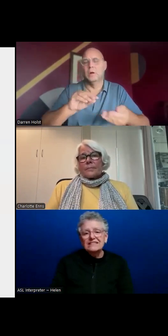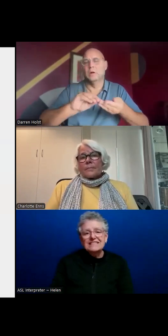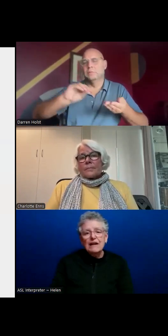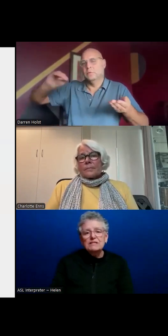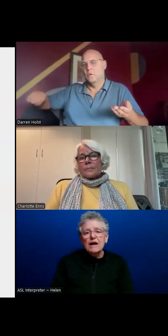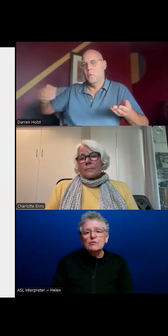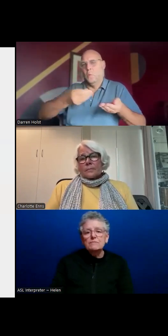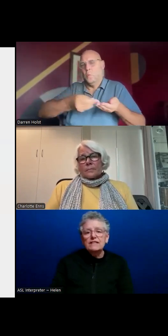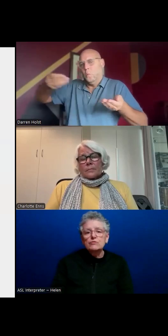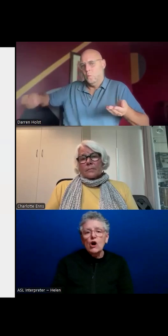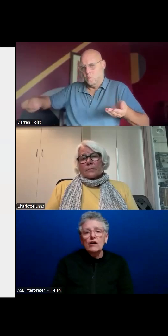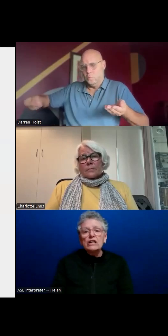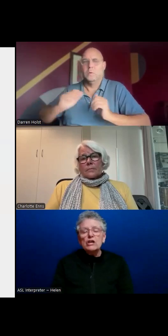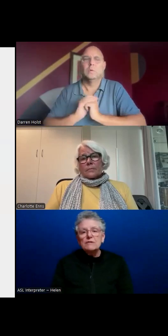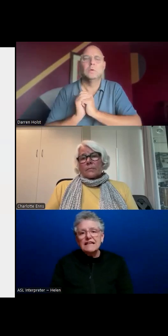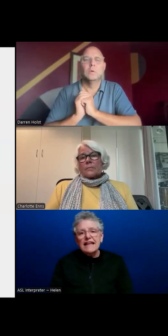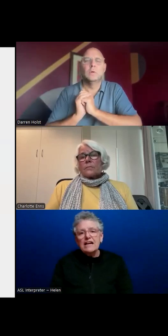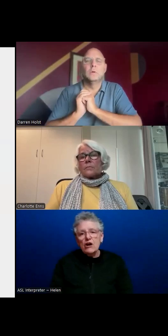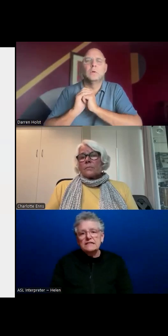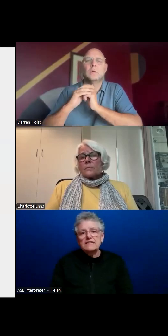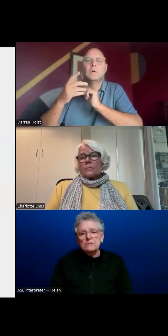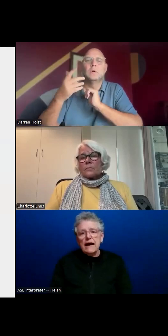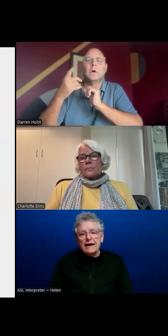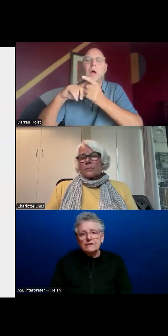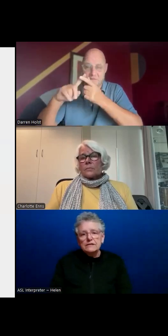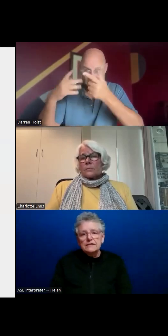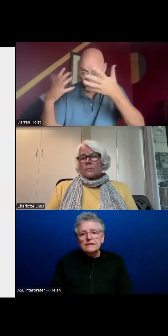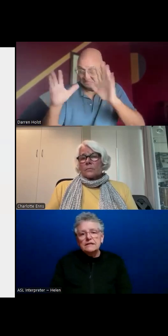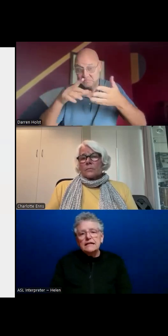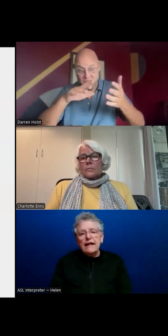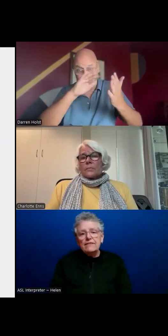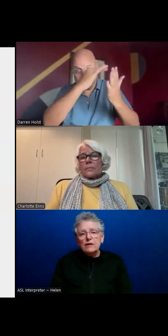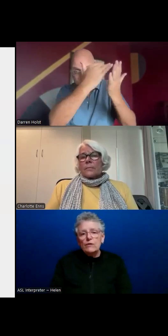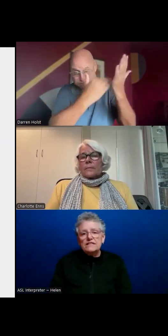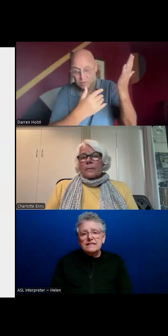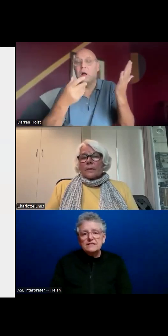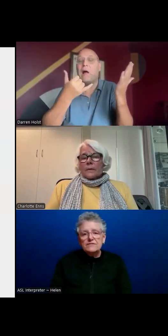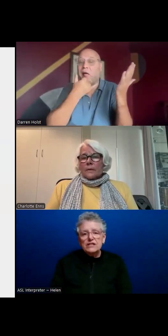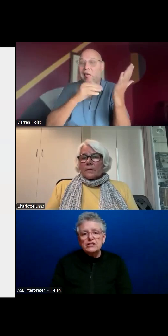If the child does not respond or responds wrong, you would set that card in a different pile. And then when the test